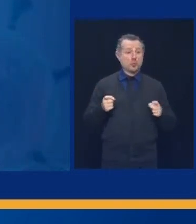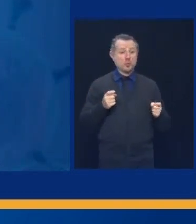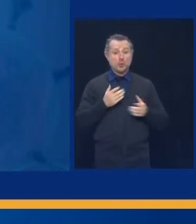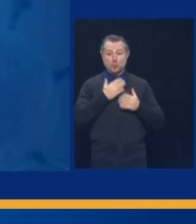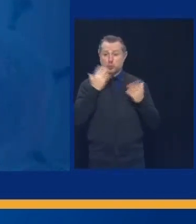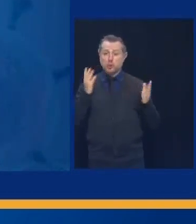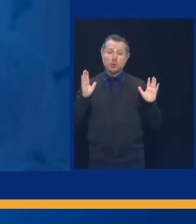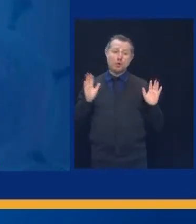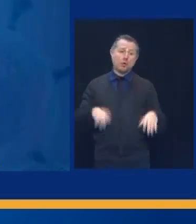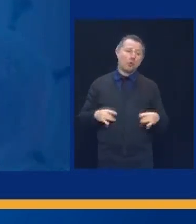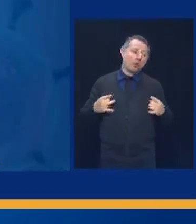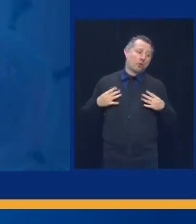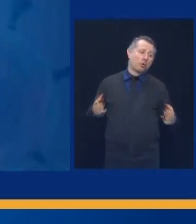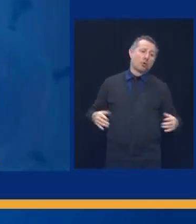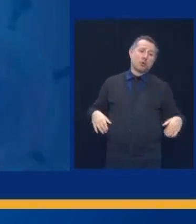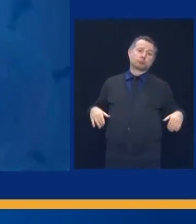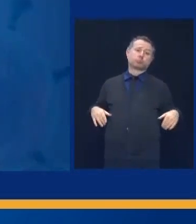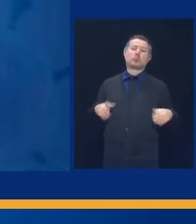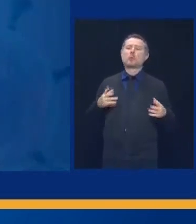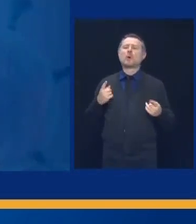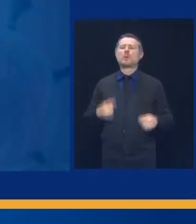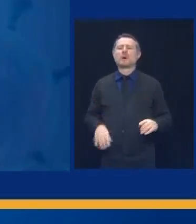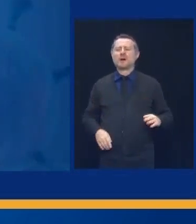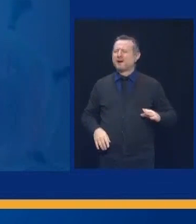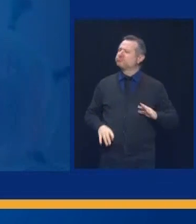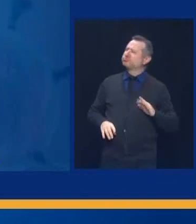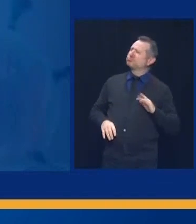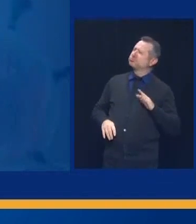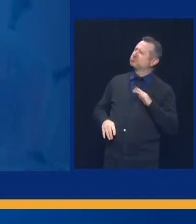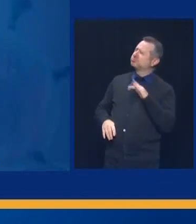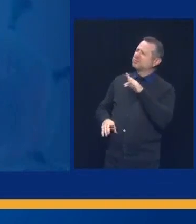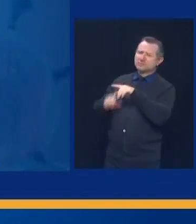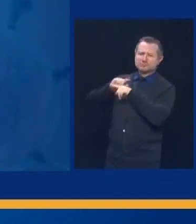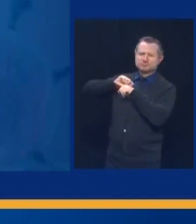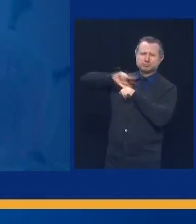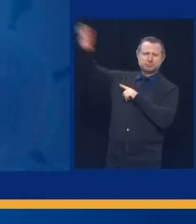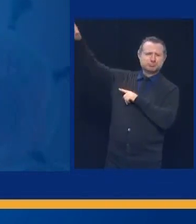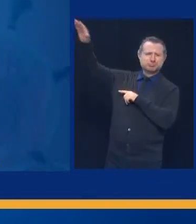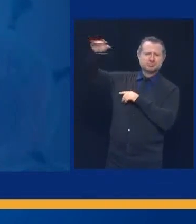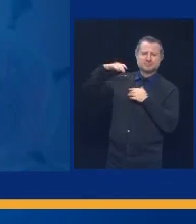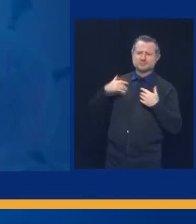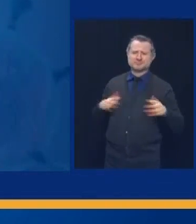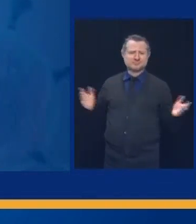NUMBER OF CASES WITH THE&,jX] MICROCLUSTERJç÷wÑ STRATEGY, BUT WITHOUT THE MICROCLUSTER